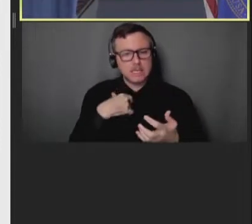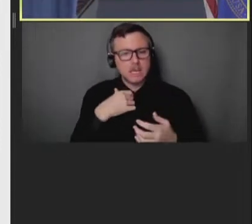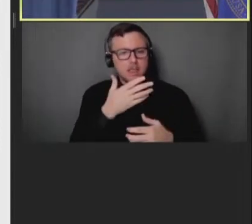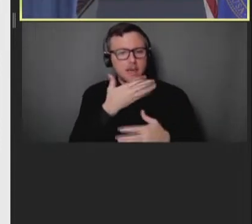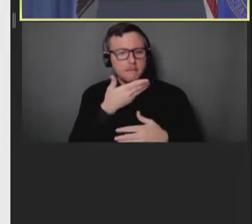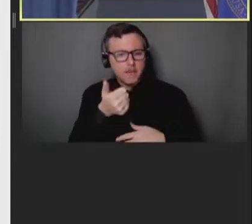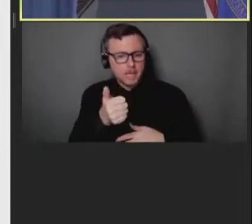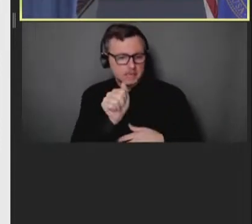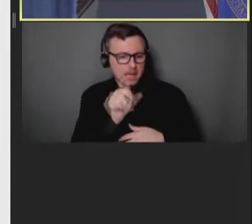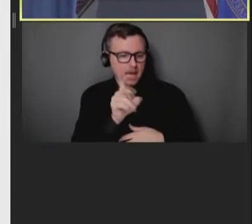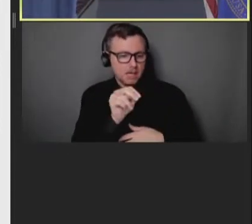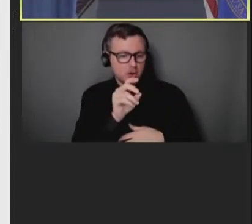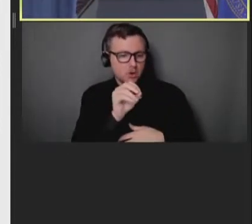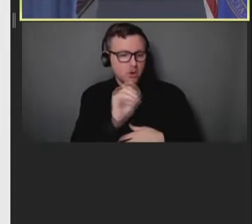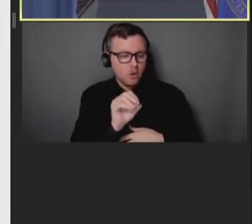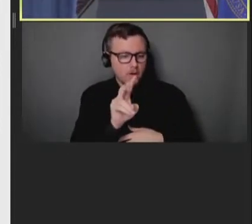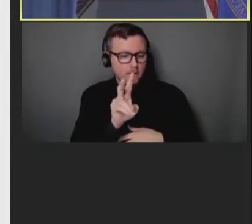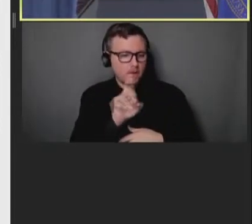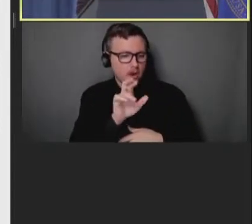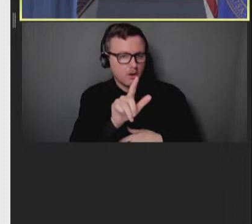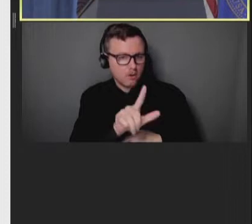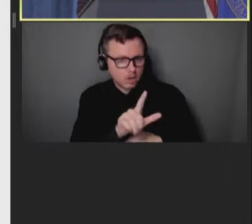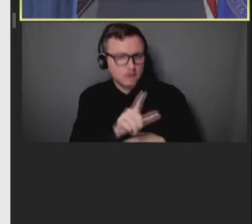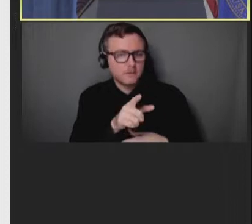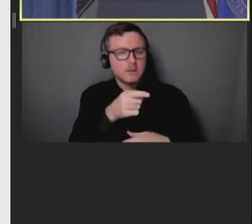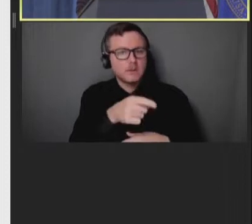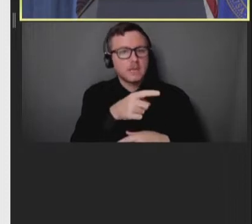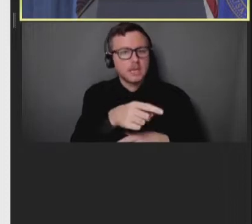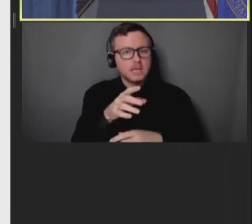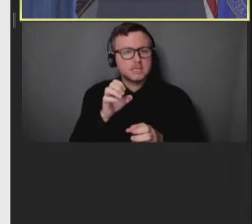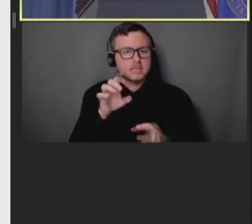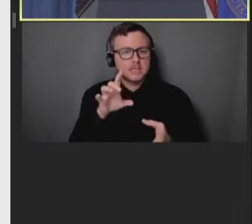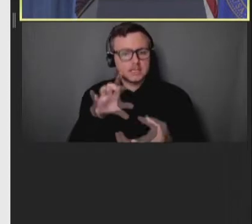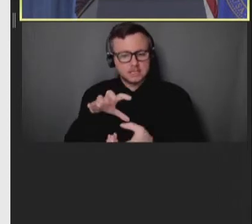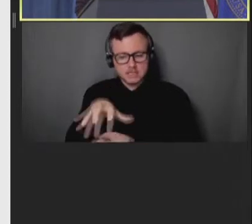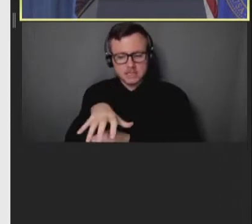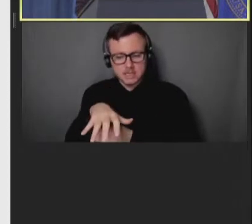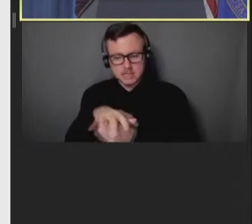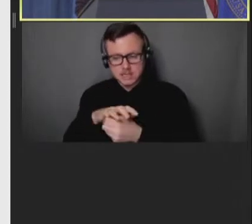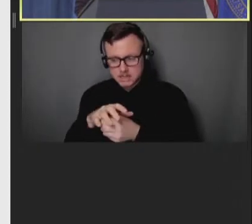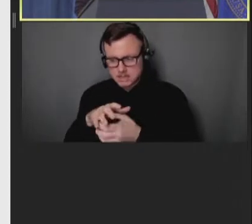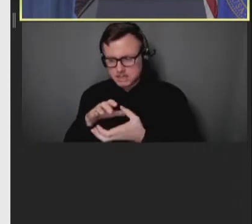adenoviral vector, such as cell mediated immune response, and marry that to an mRNA which has